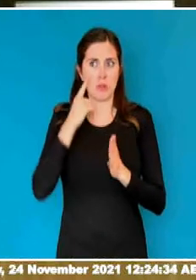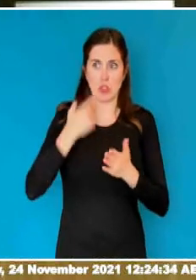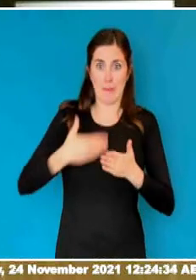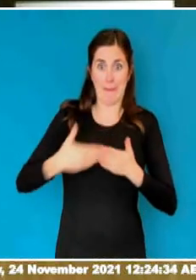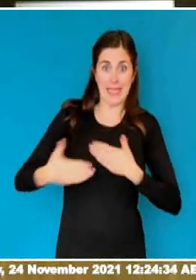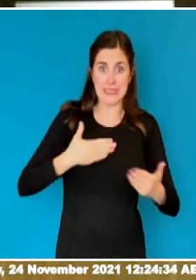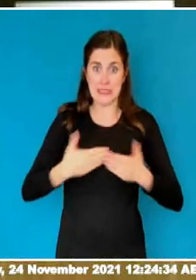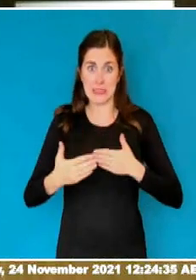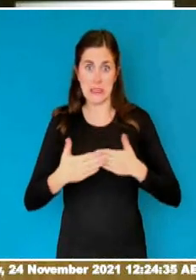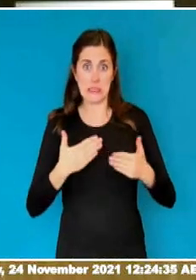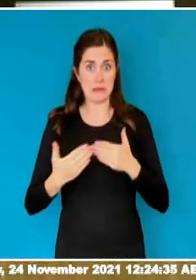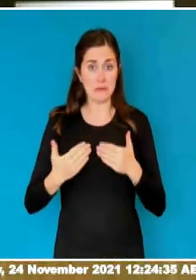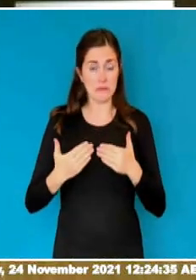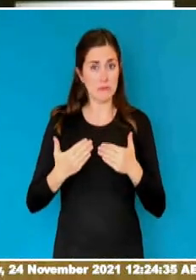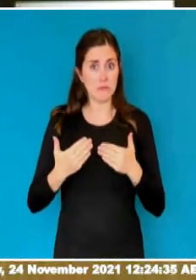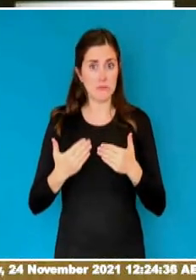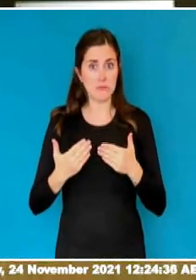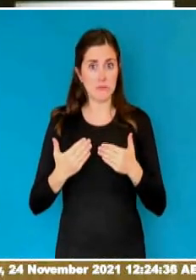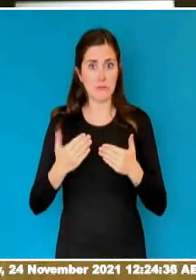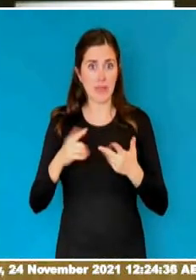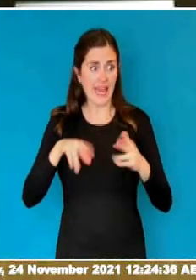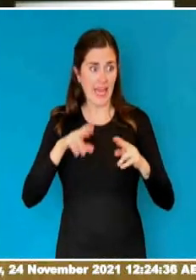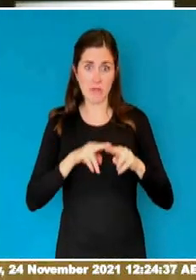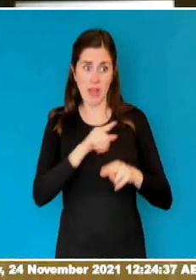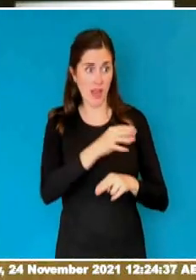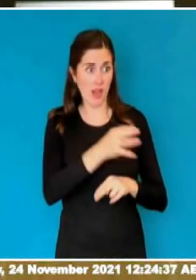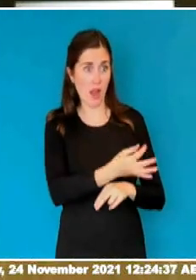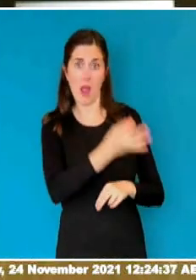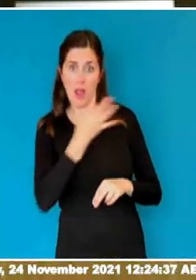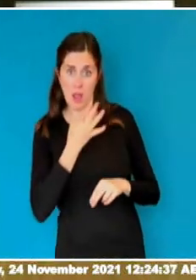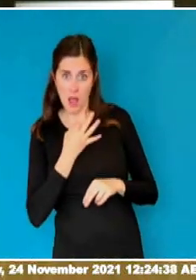that people are both building capability but have avenues to raise exceptional cases.